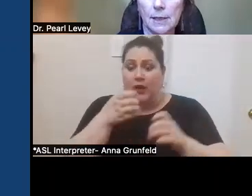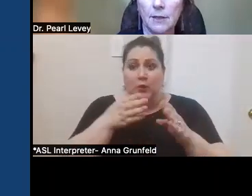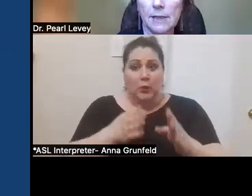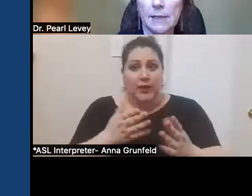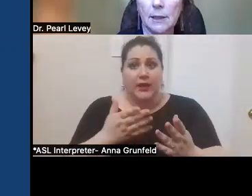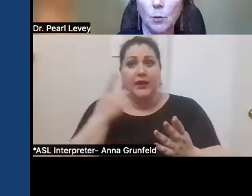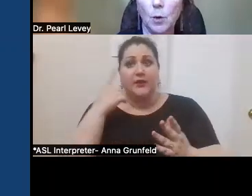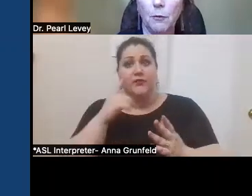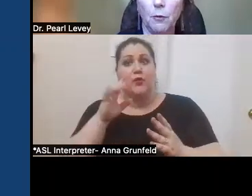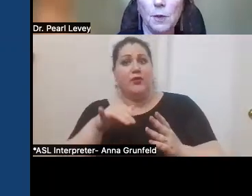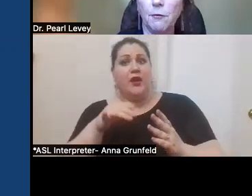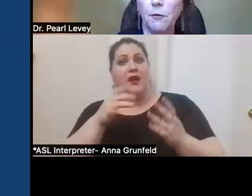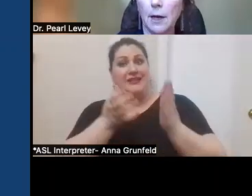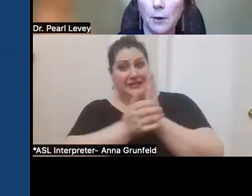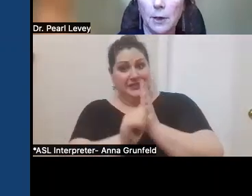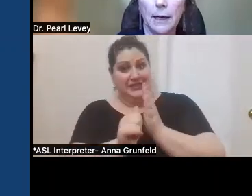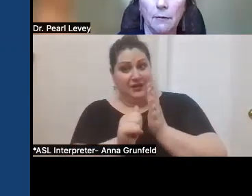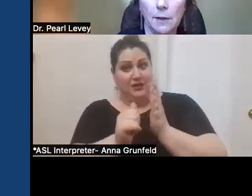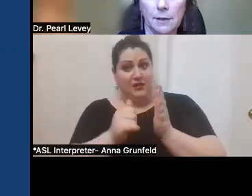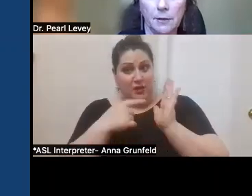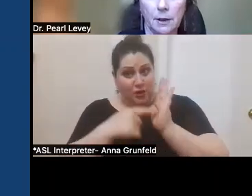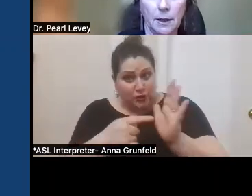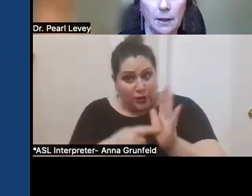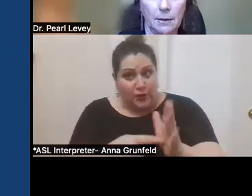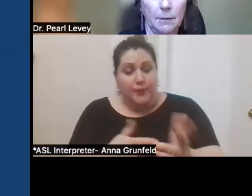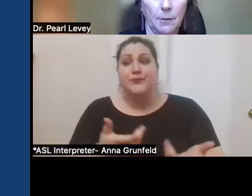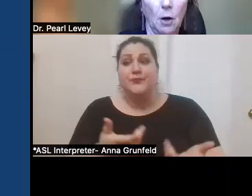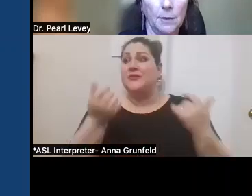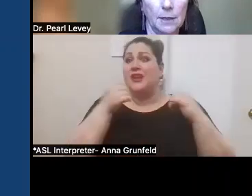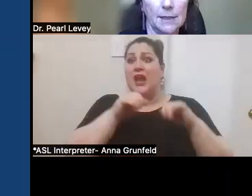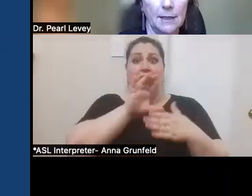if the skill were performed at varying levels of competency?